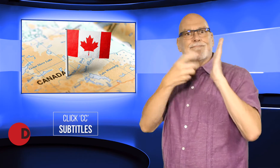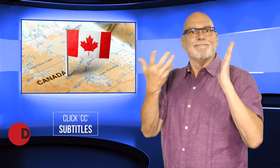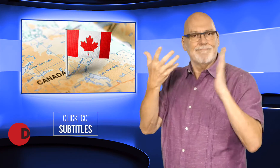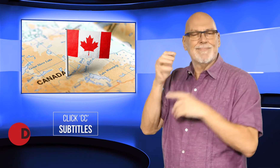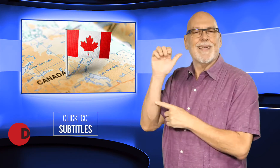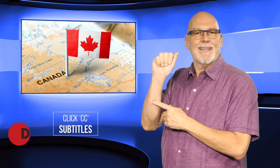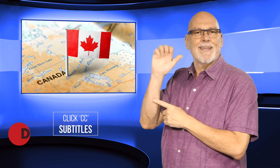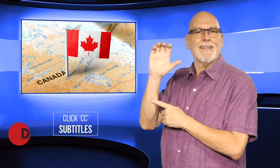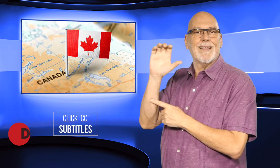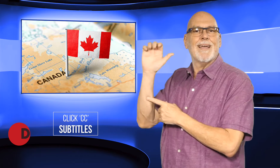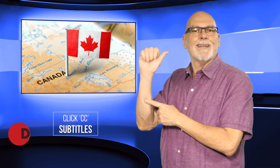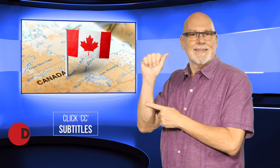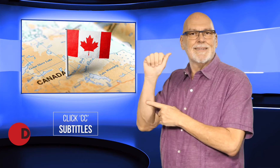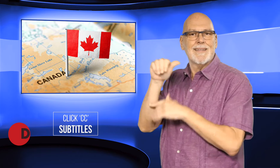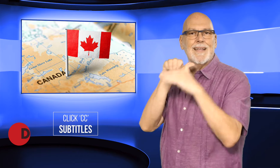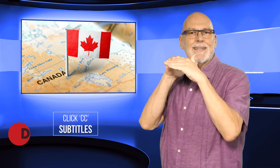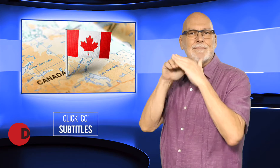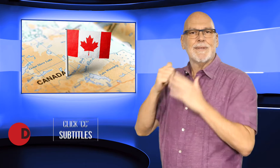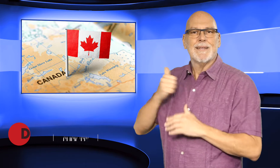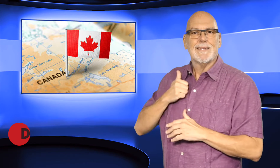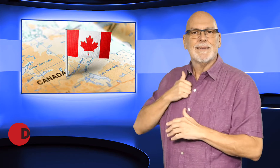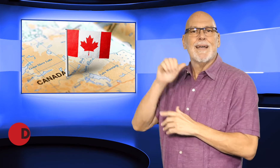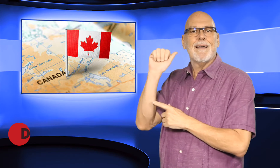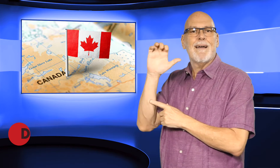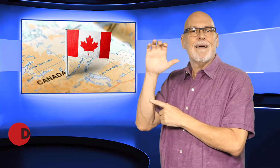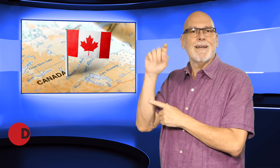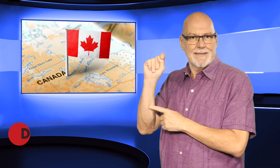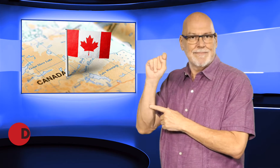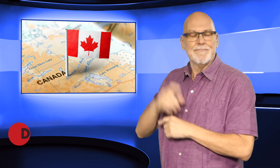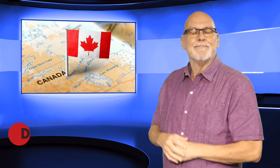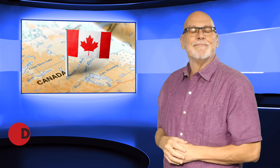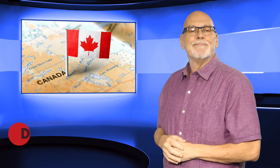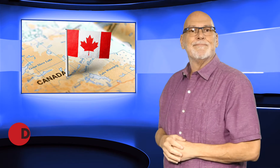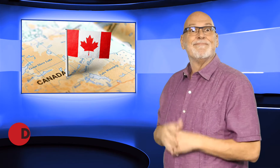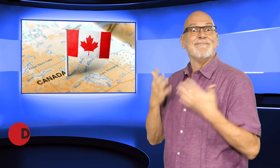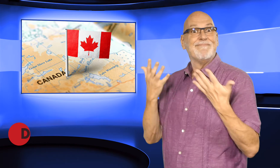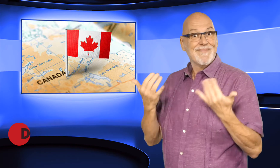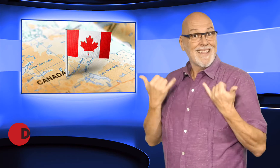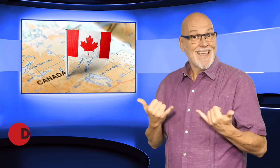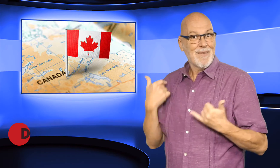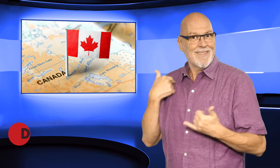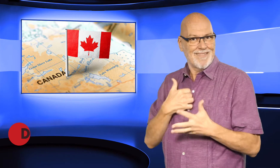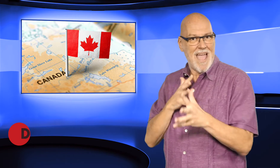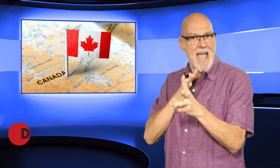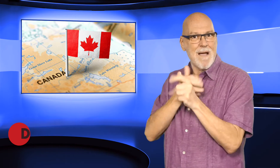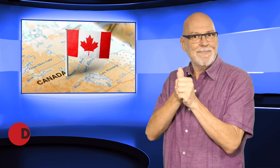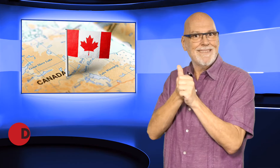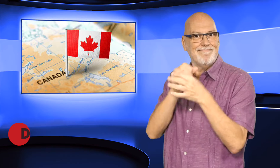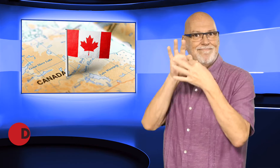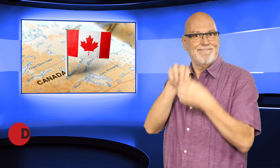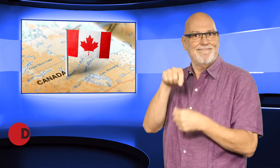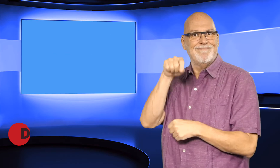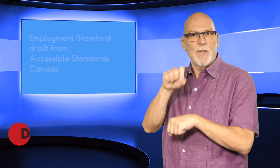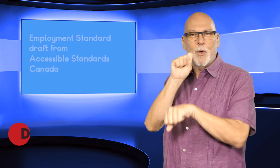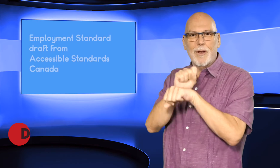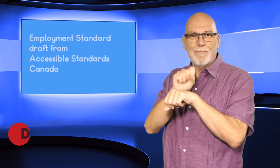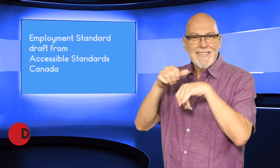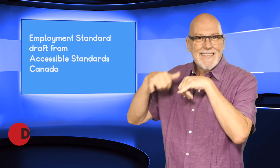determined by the Accessible Canada Act (ACA). We now have an update